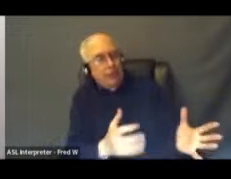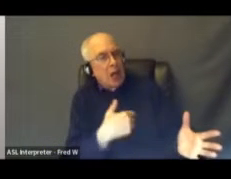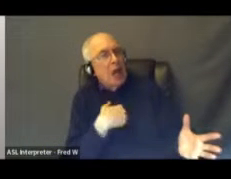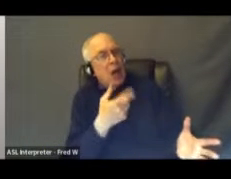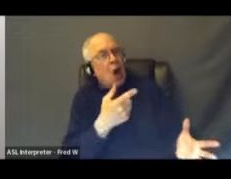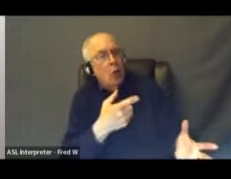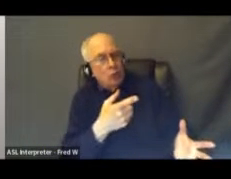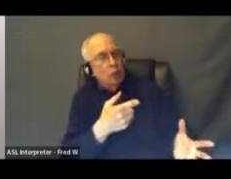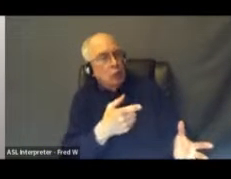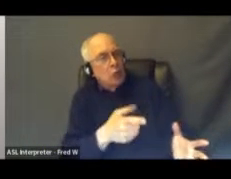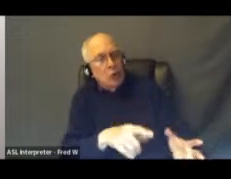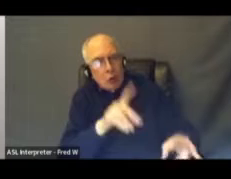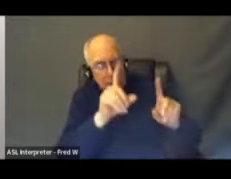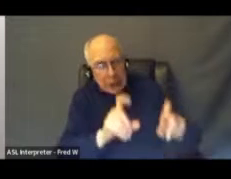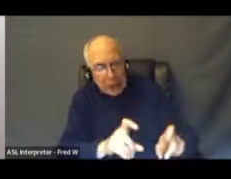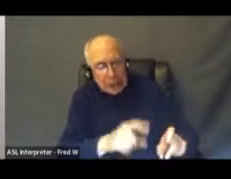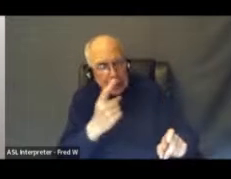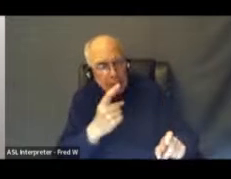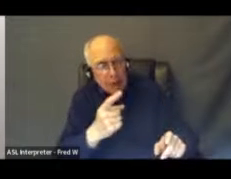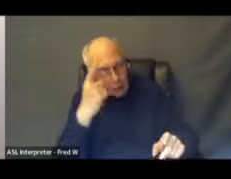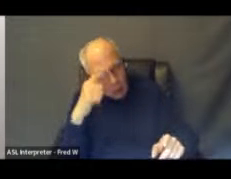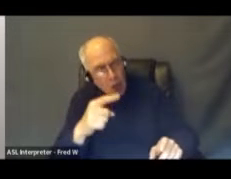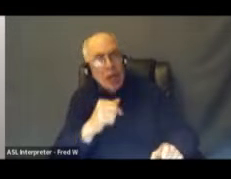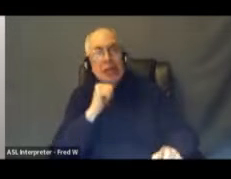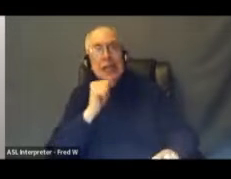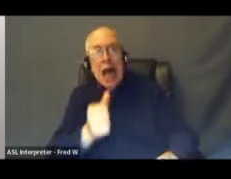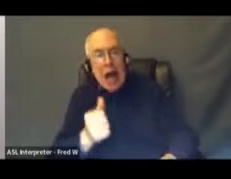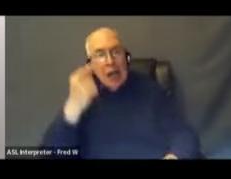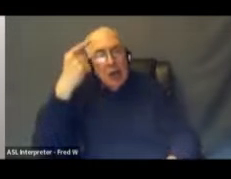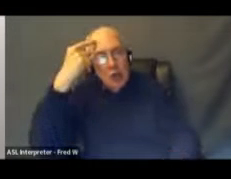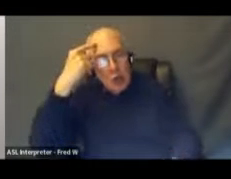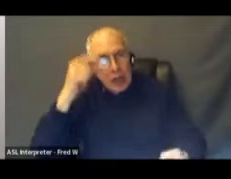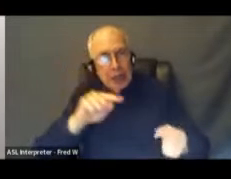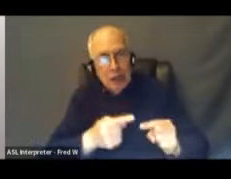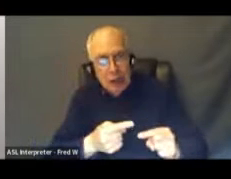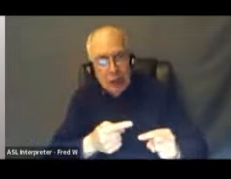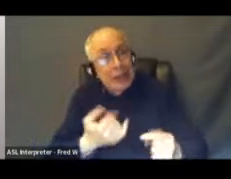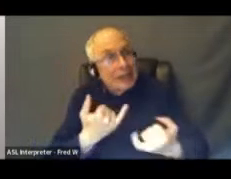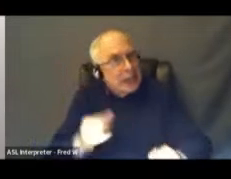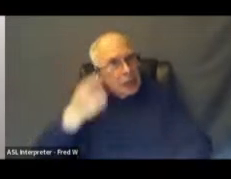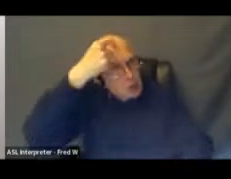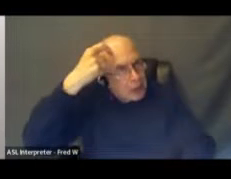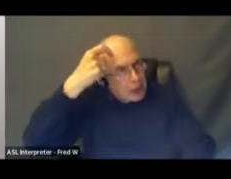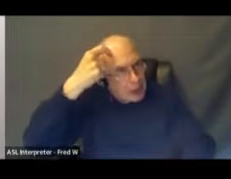reactions where their bodies go backwards. To them, it was still a very traumatic experience. So I explained that we've